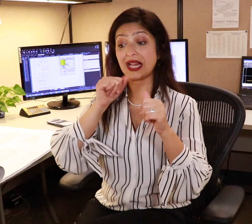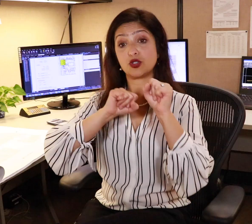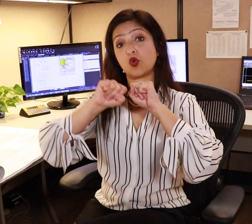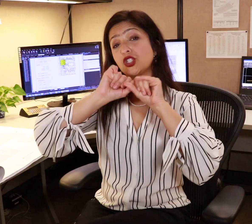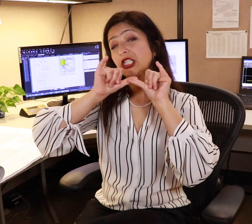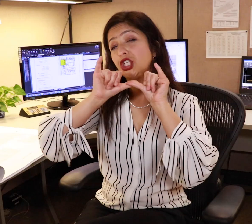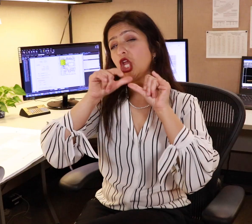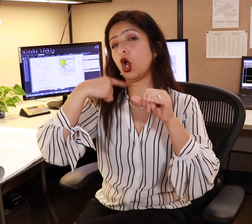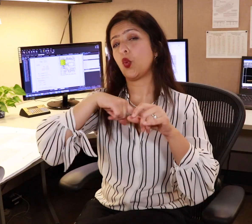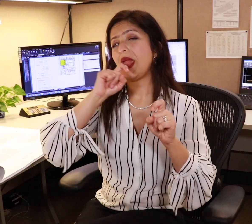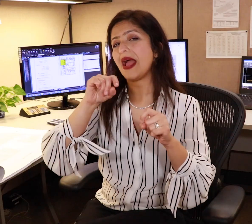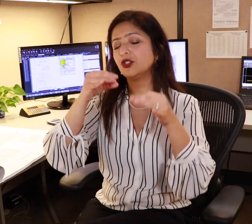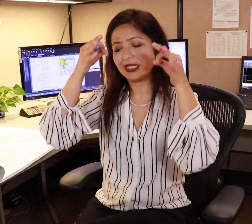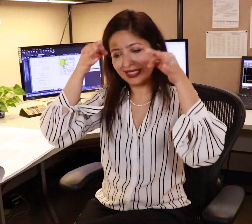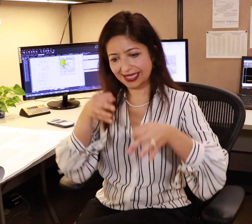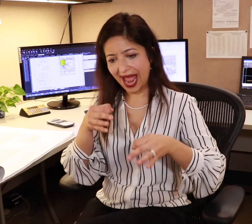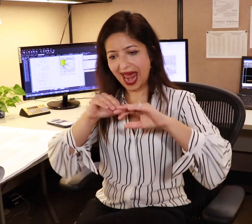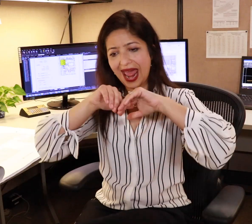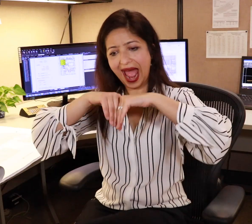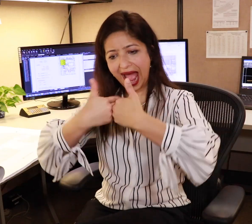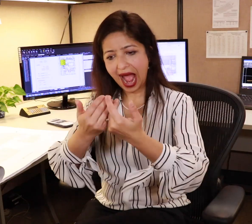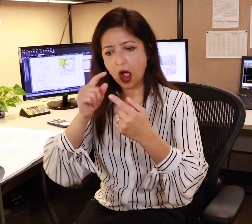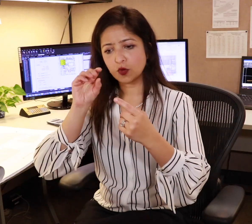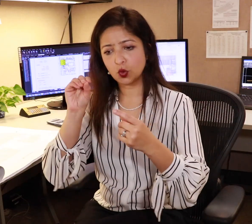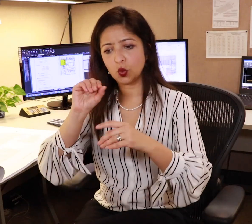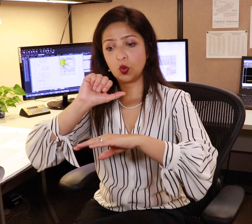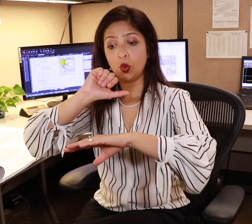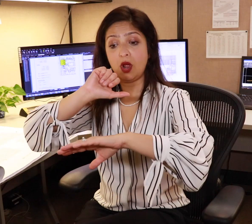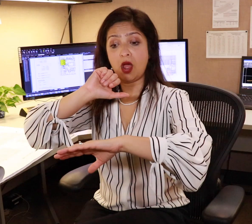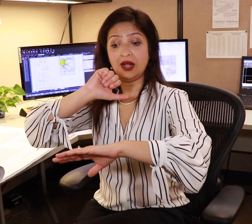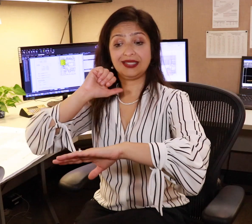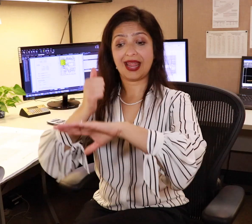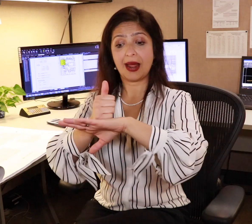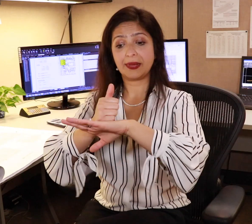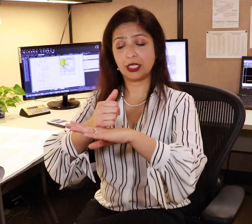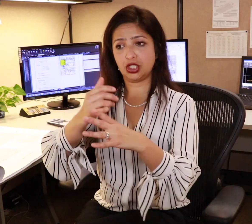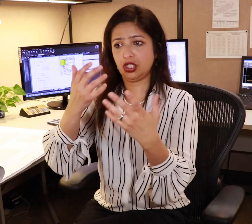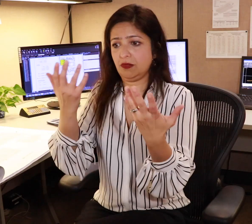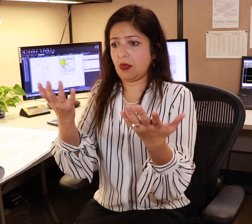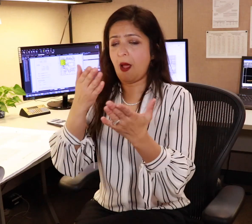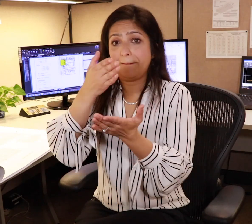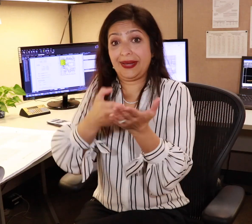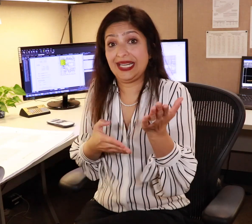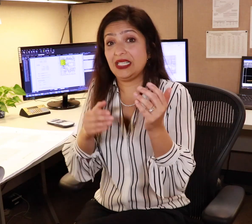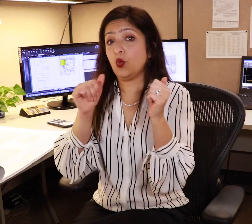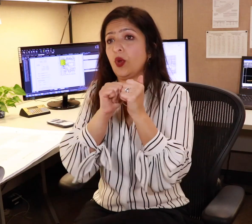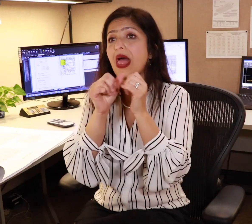As a structural engineer, we have to decide how to establish a piece